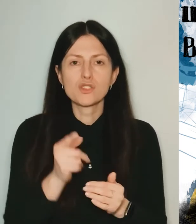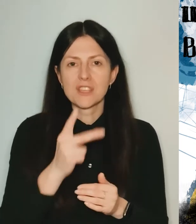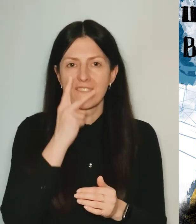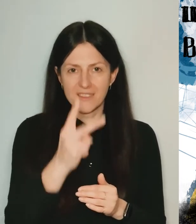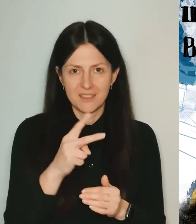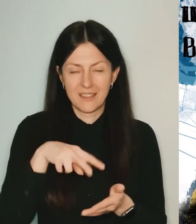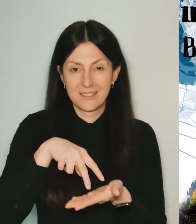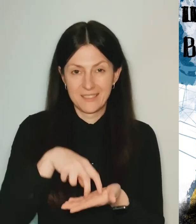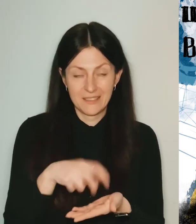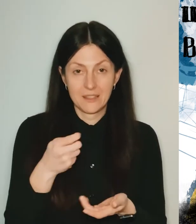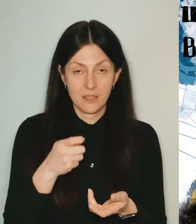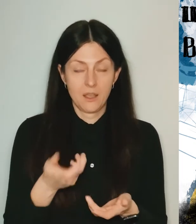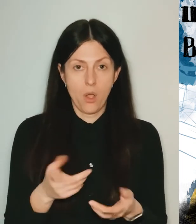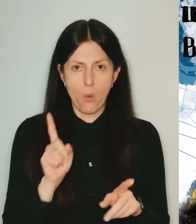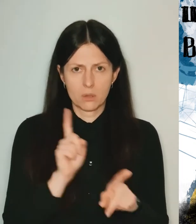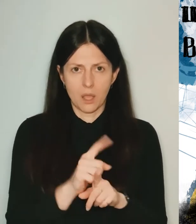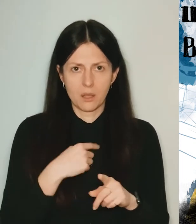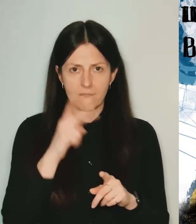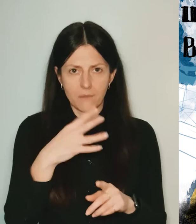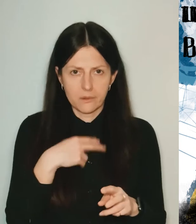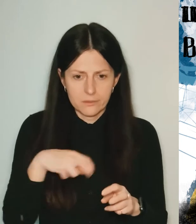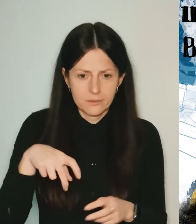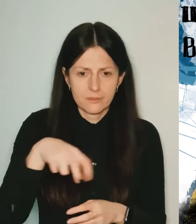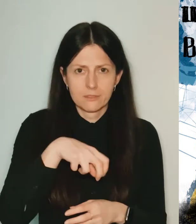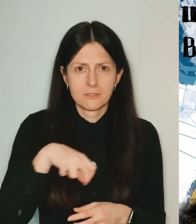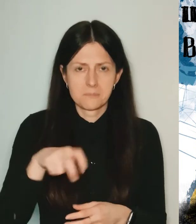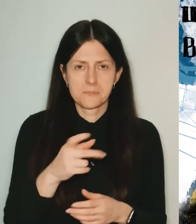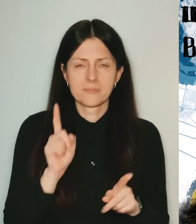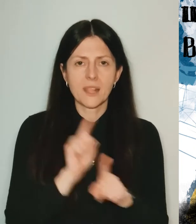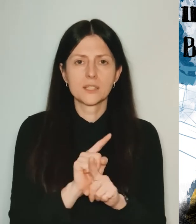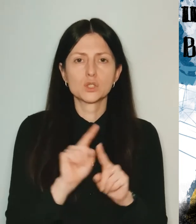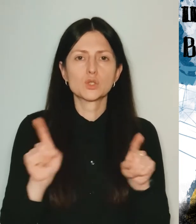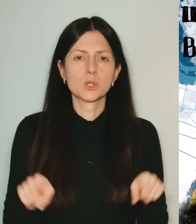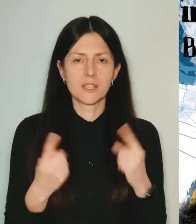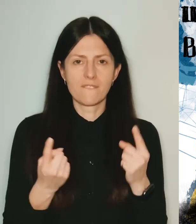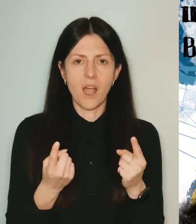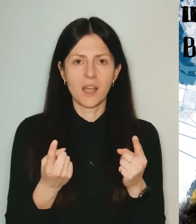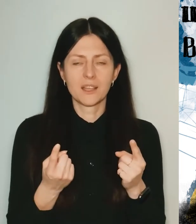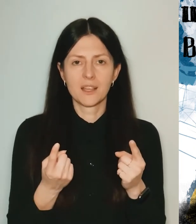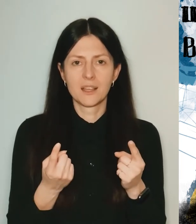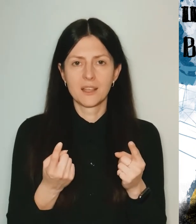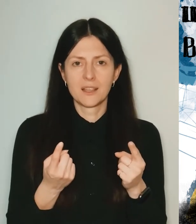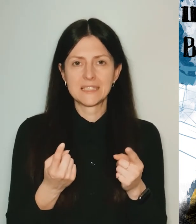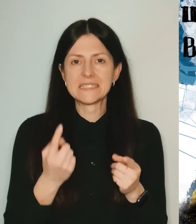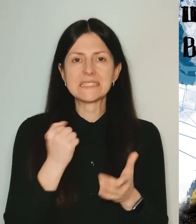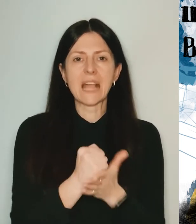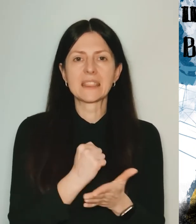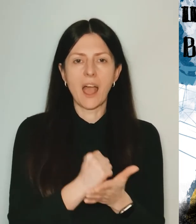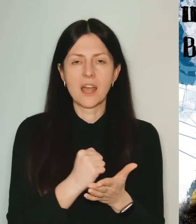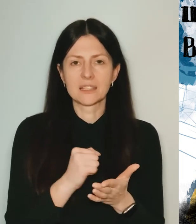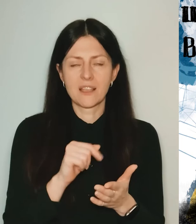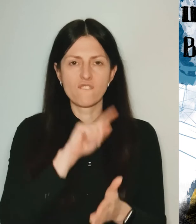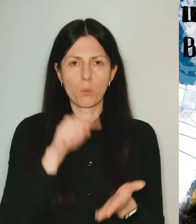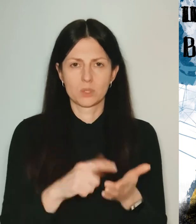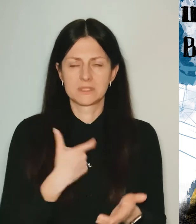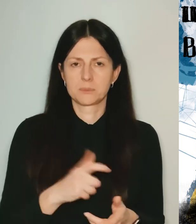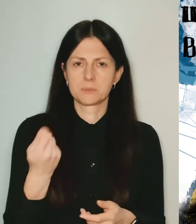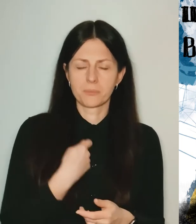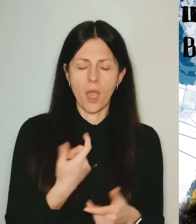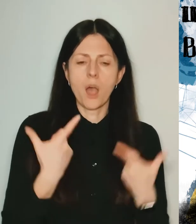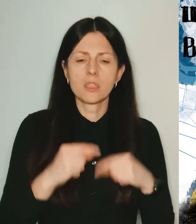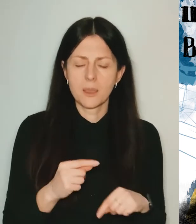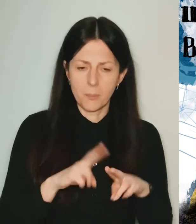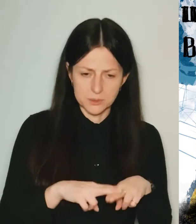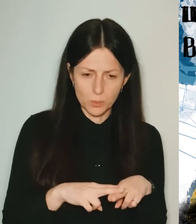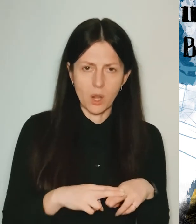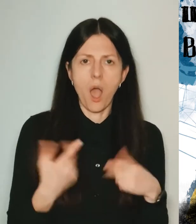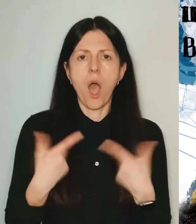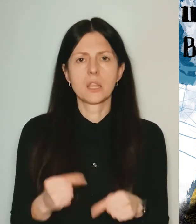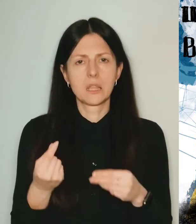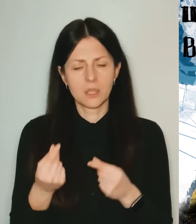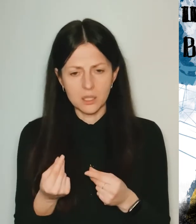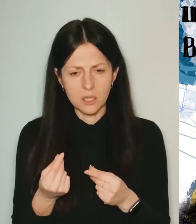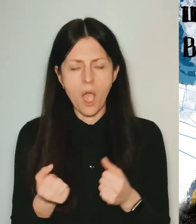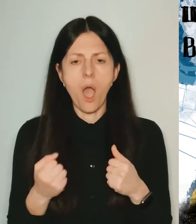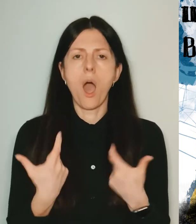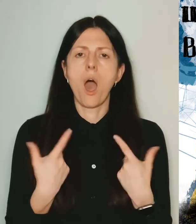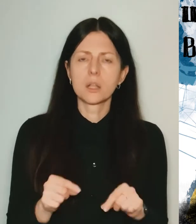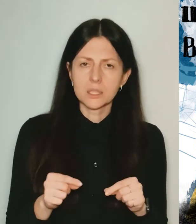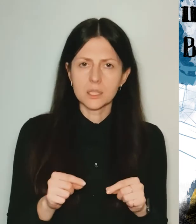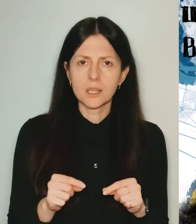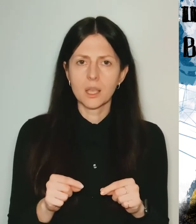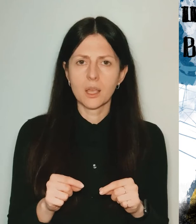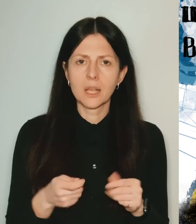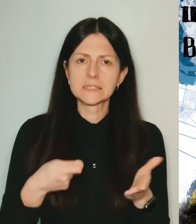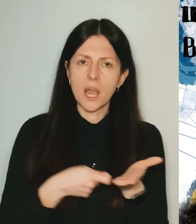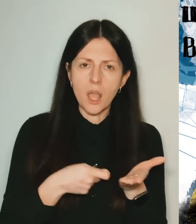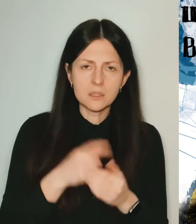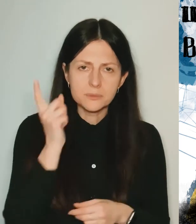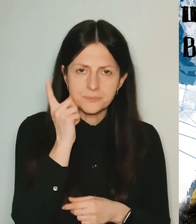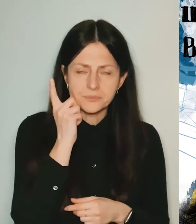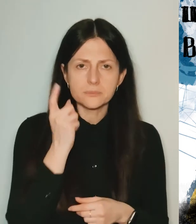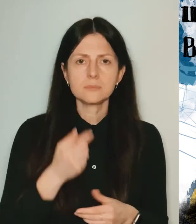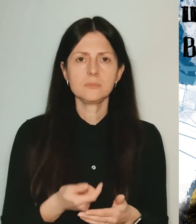So, that was the way I moved around the apartment asking myself the most standard questions like “Where is the passport?” or “Where is money?” and “Where is the phone charger?”.